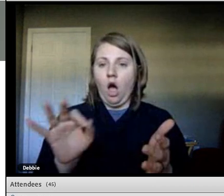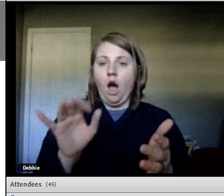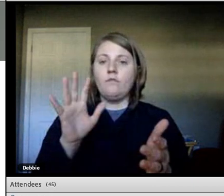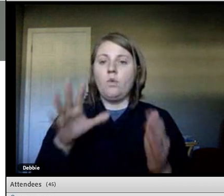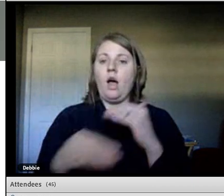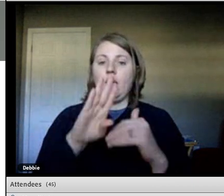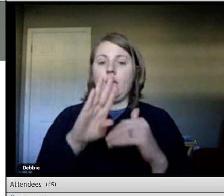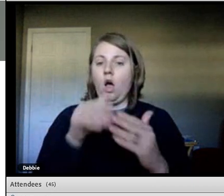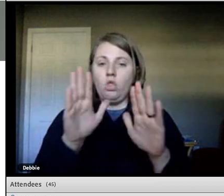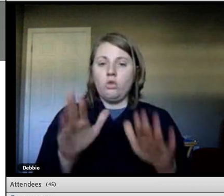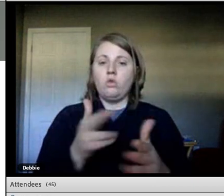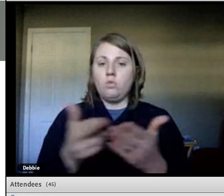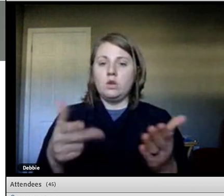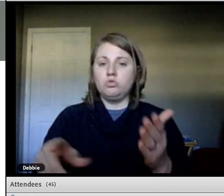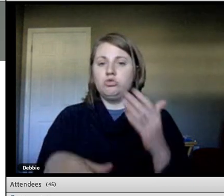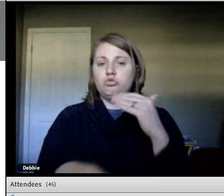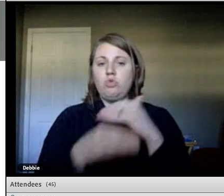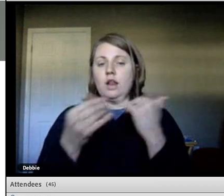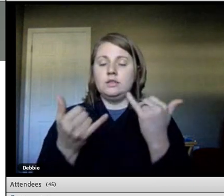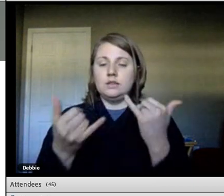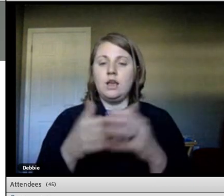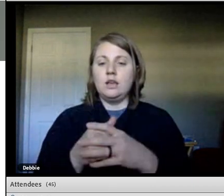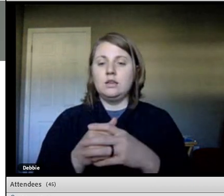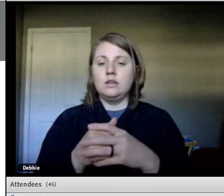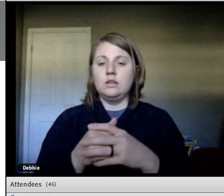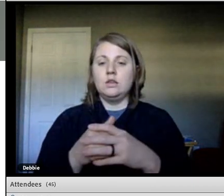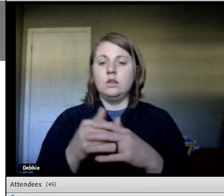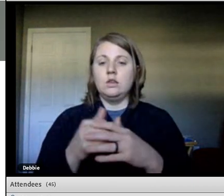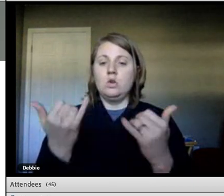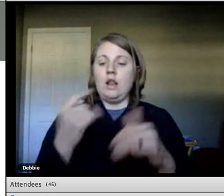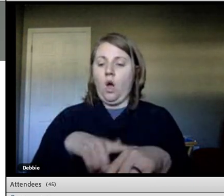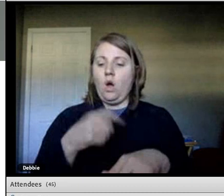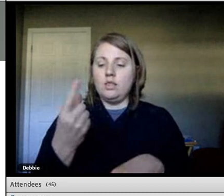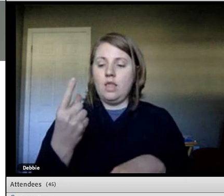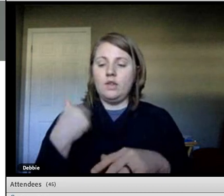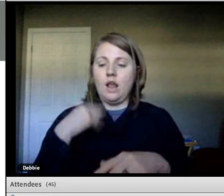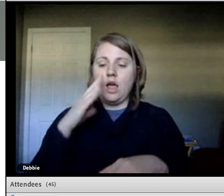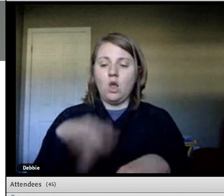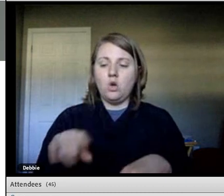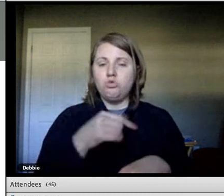I know some of you have places to go. It's blocked from your system.